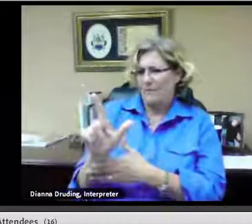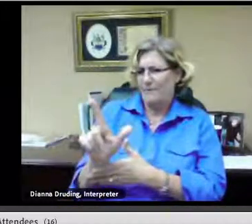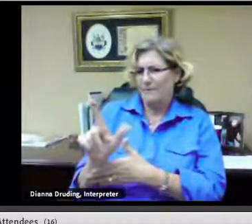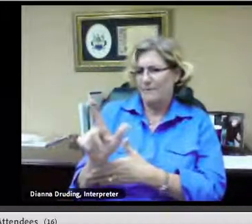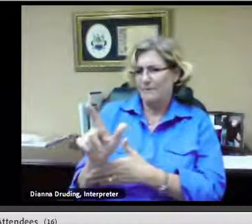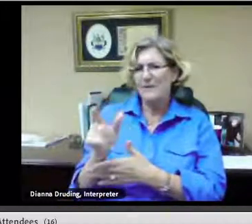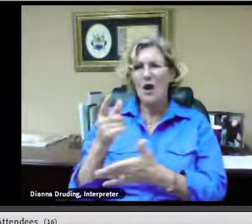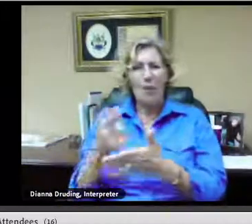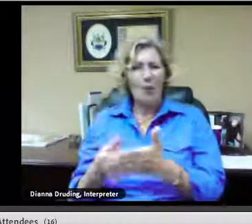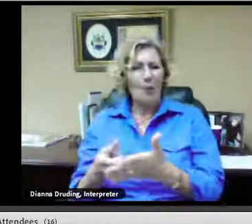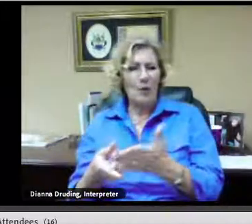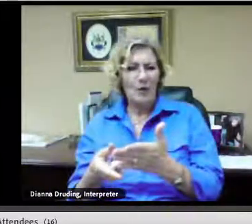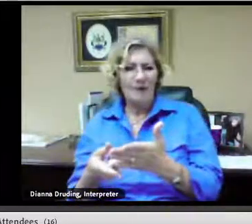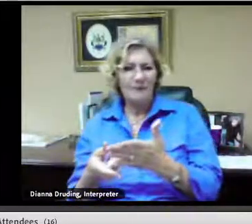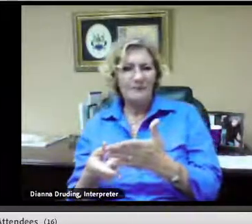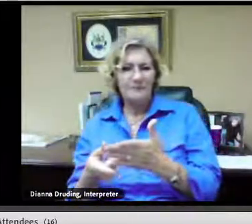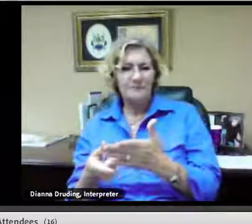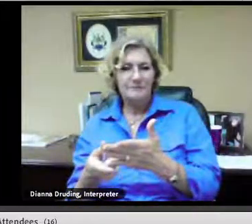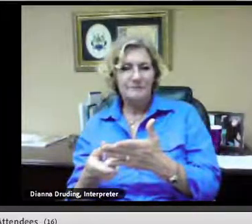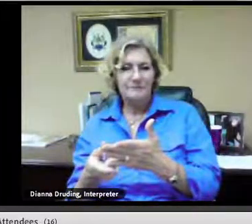comes with those definitions?